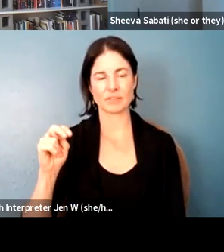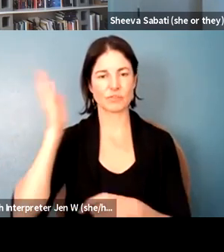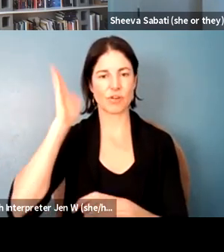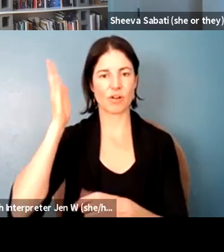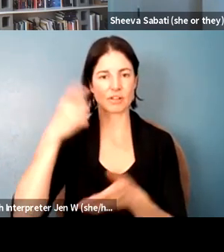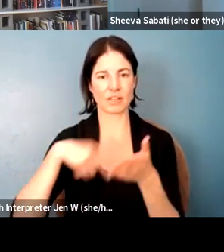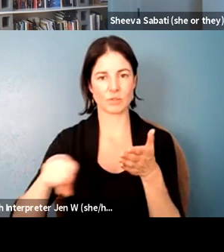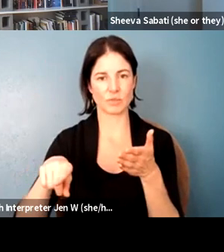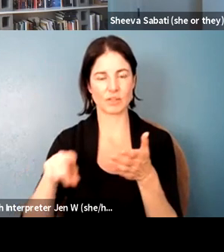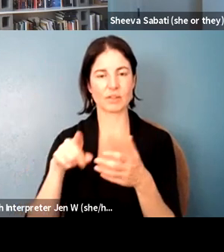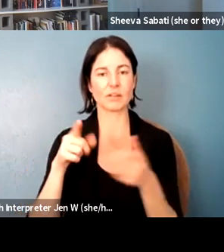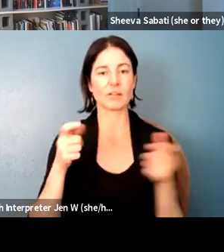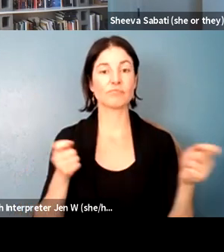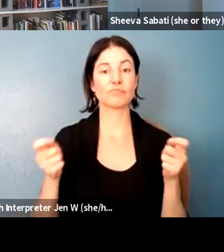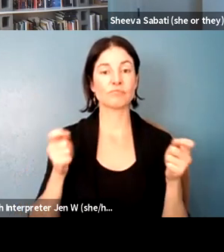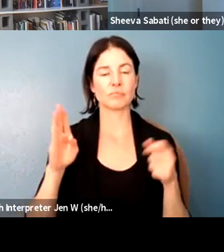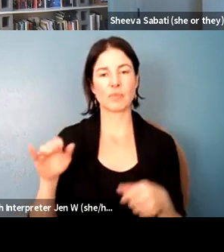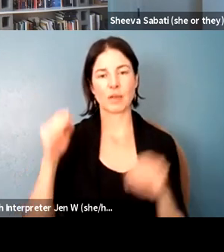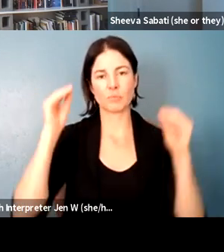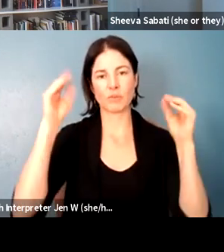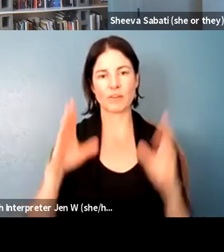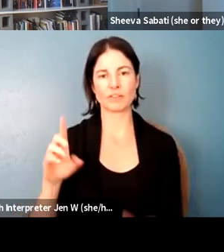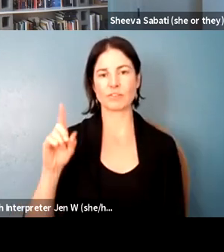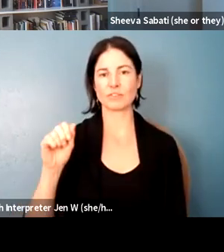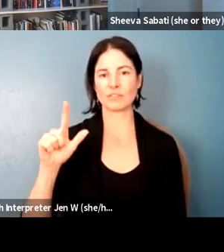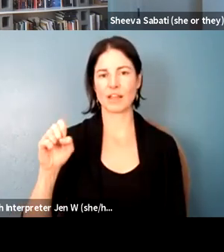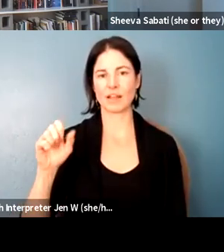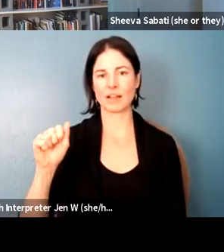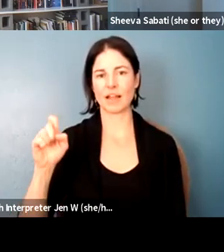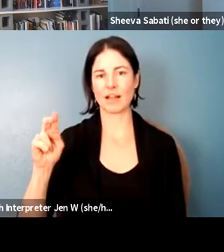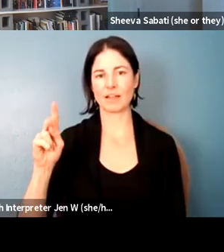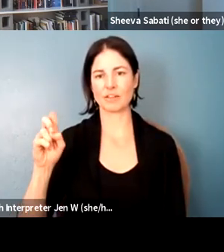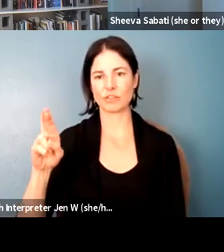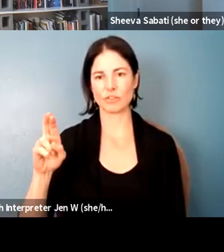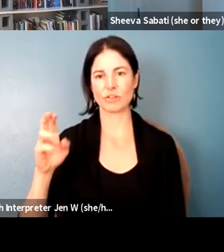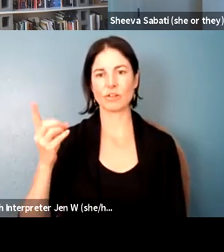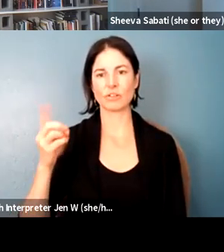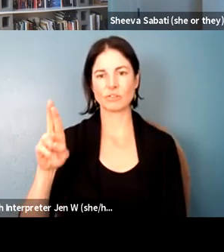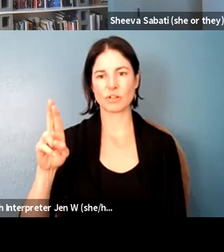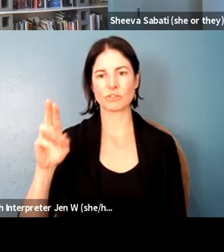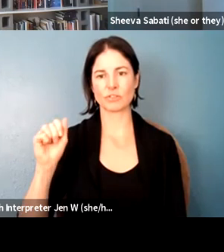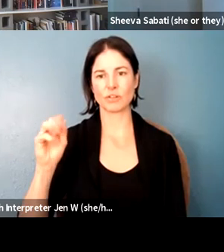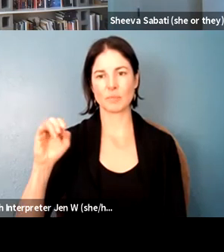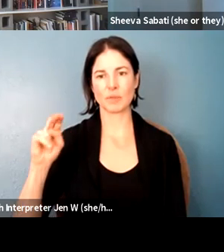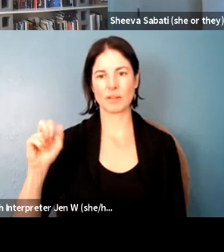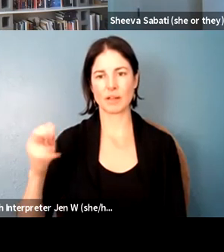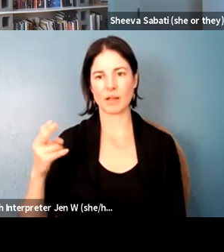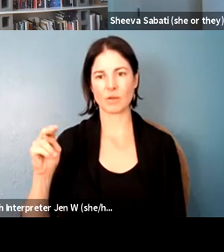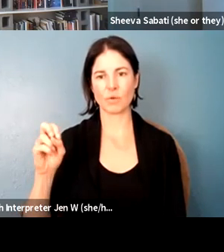It'll be moderated by Professor Dale allander. We'll have Dr. Amina Norris and Chris Chapman from kingmakers of Oakland,